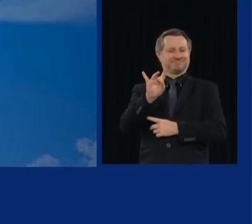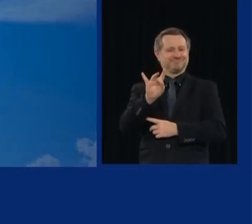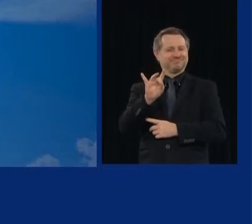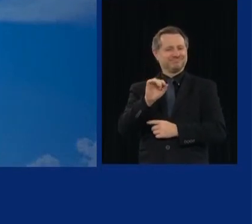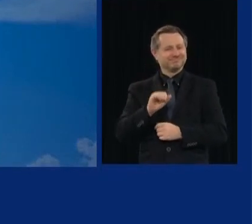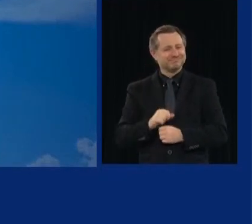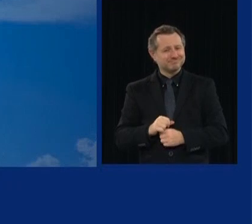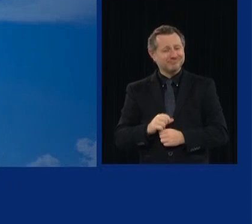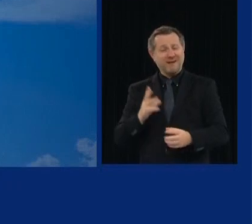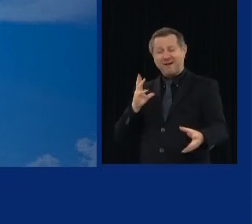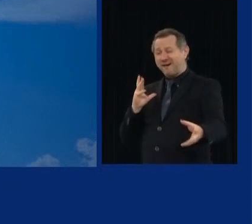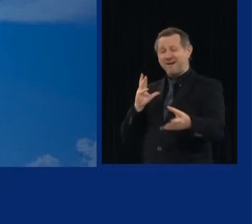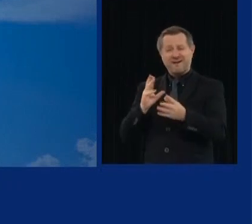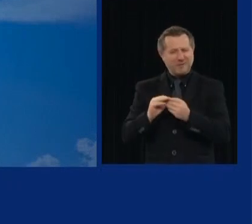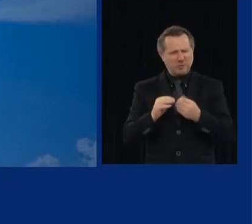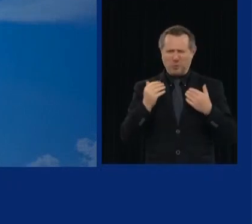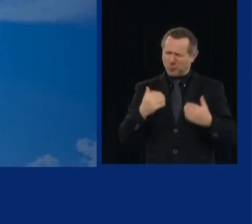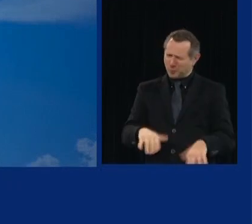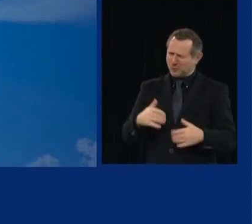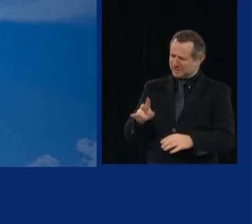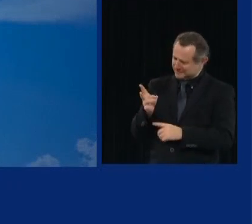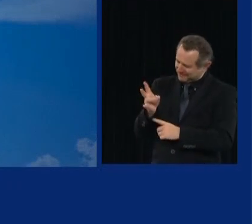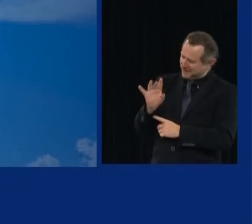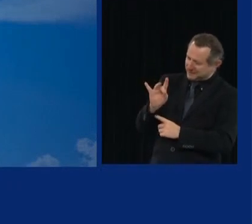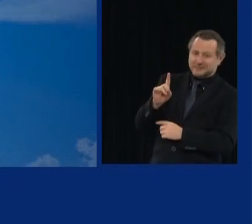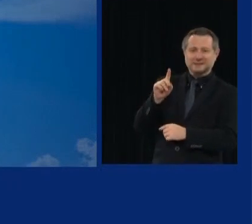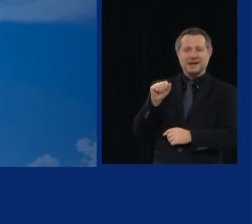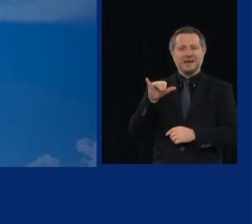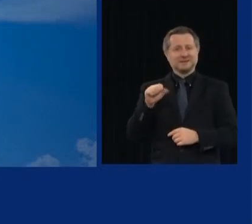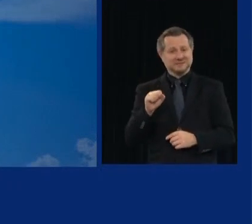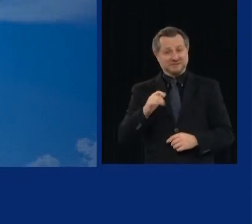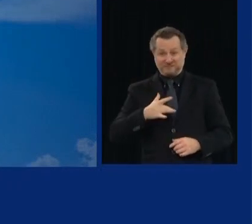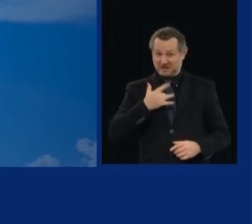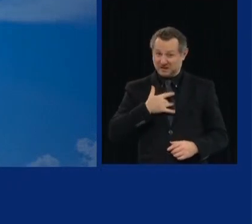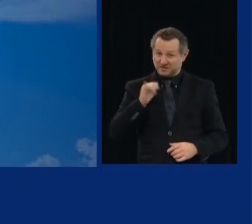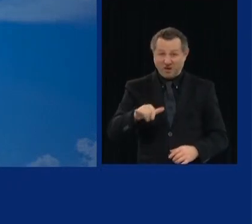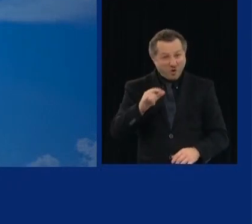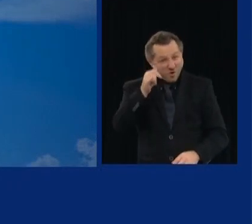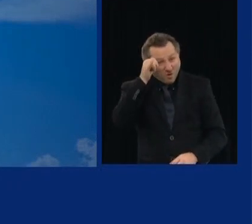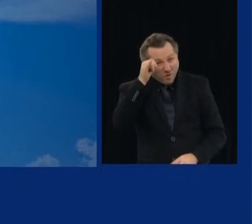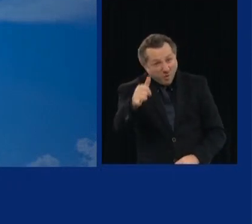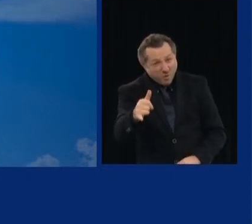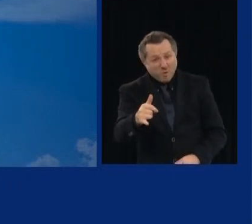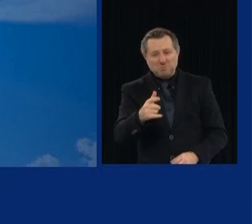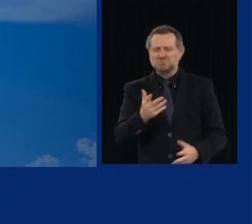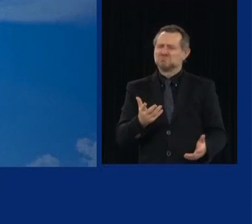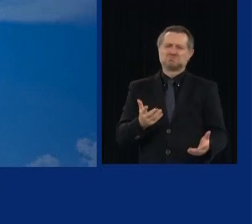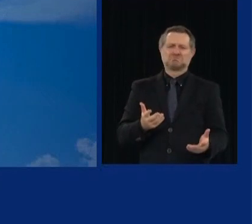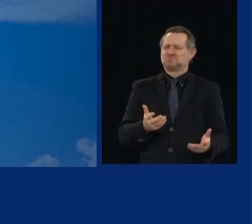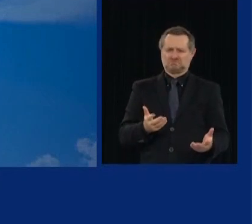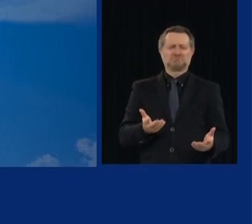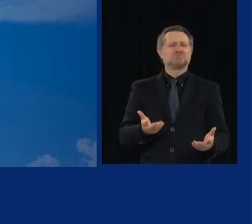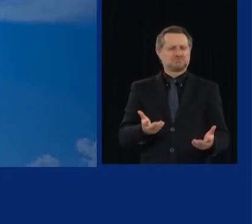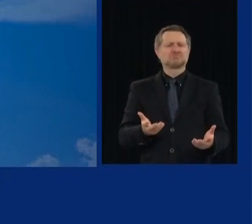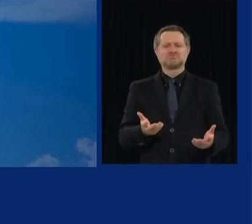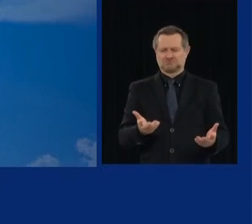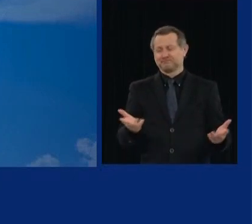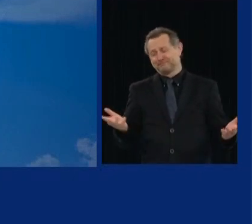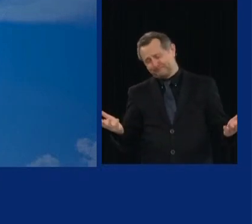SO THAT'S GOOD NEWS.